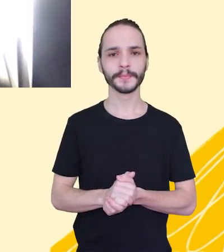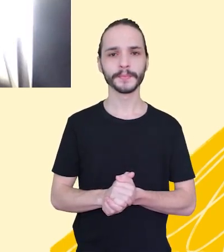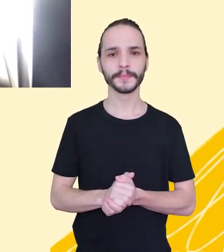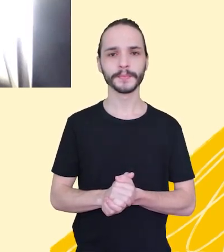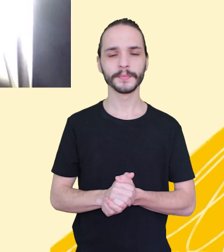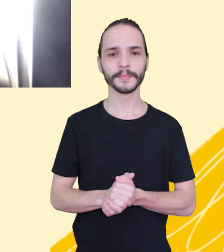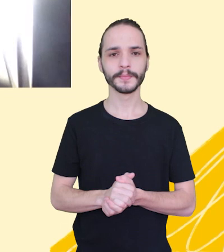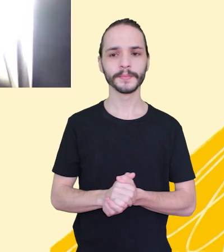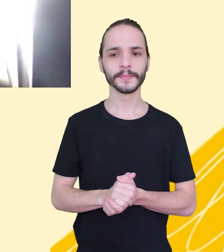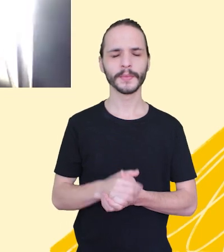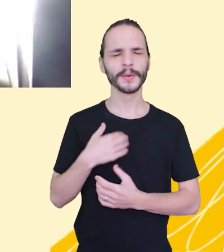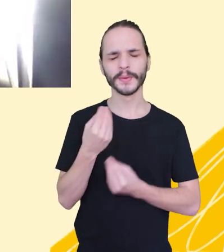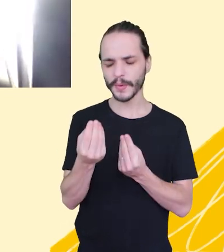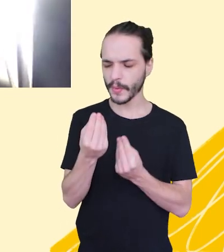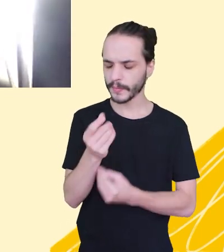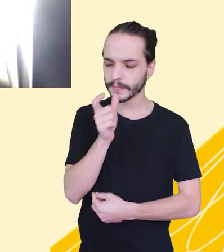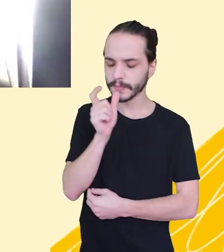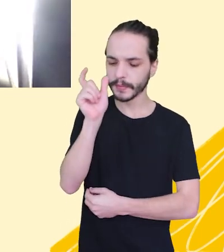How did you...?